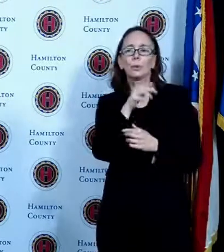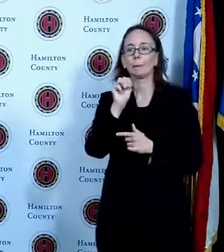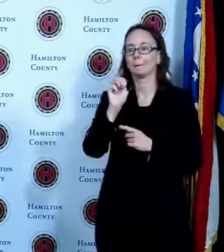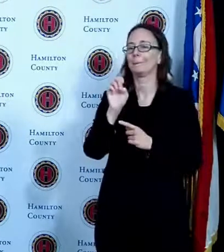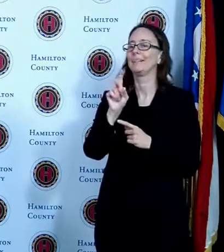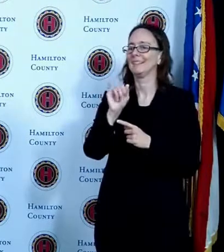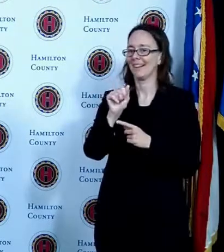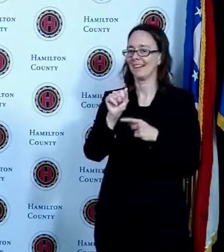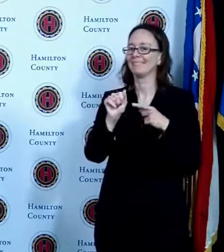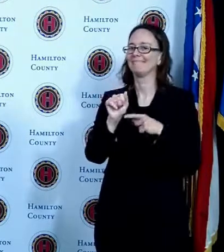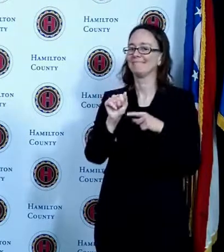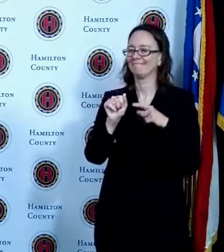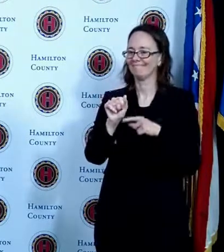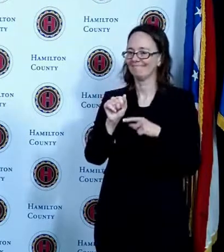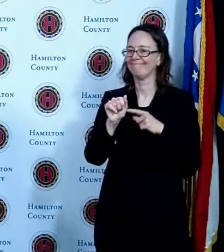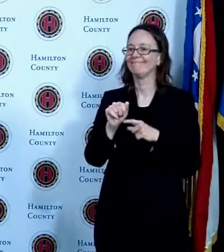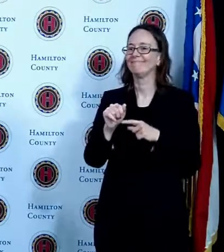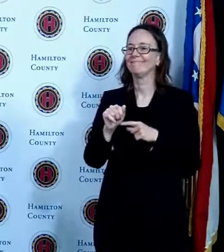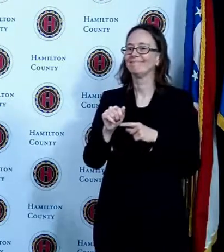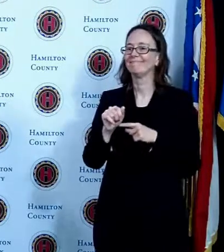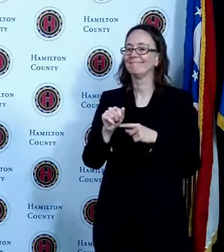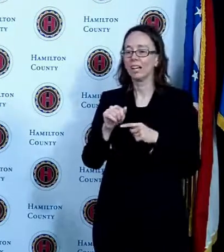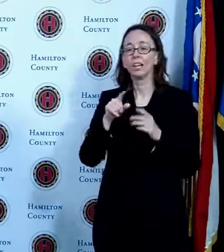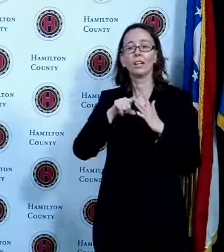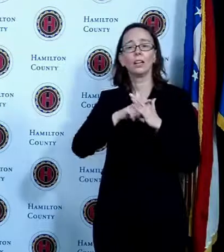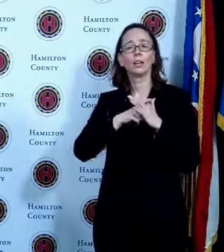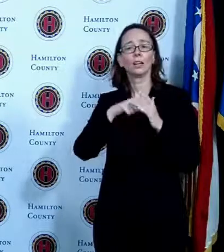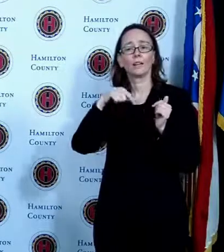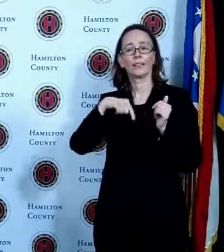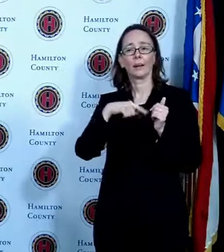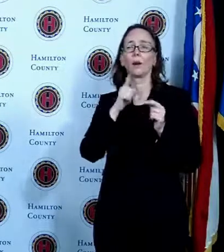when we first started this from this just being reported to now active